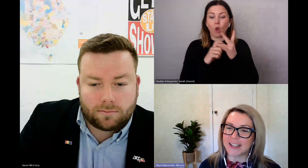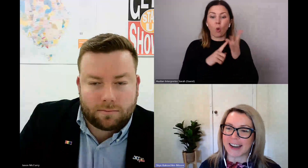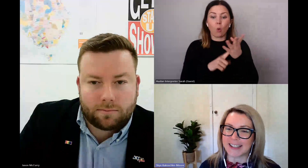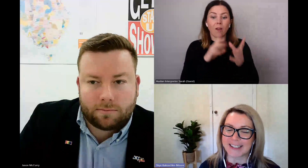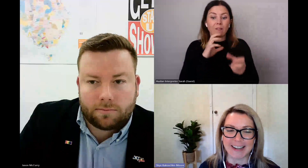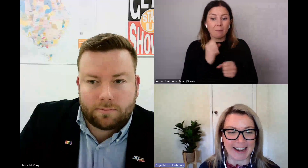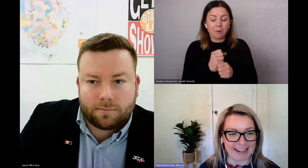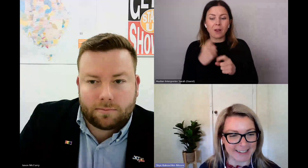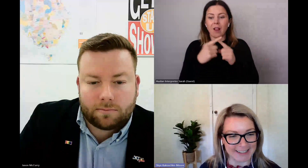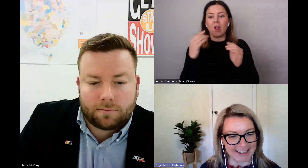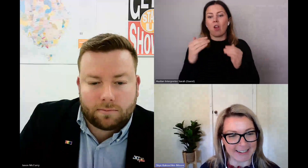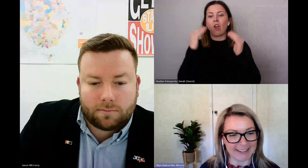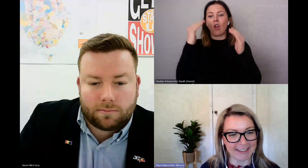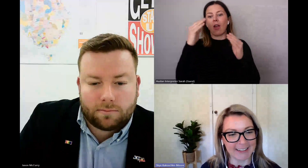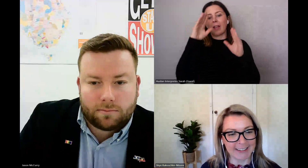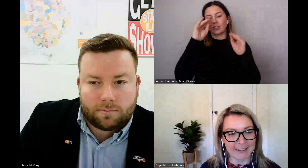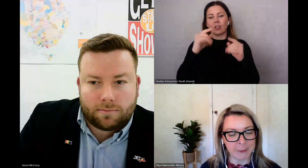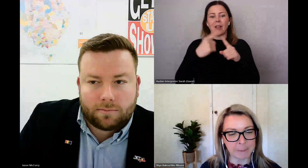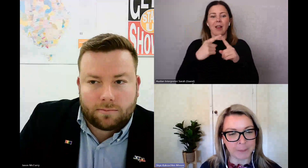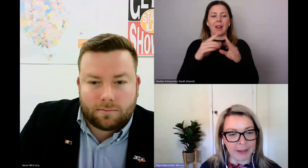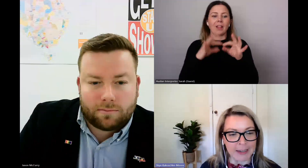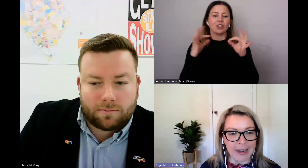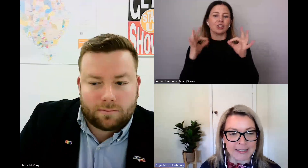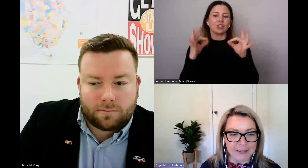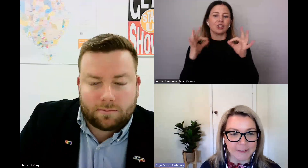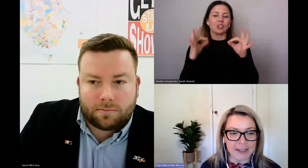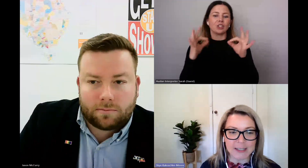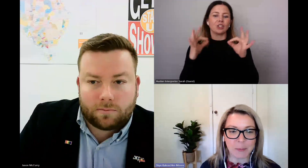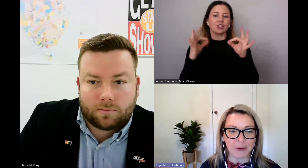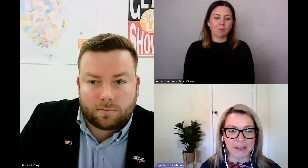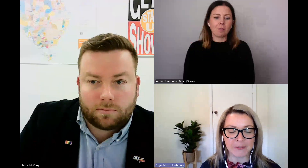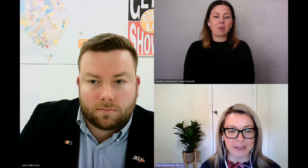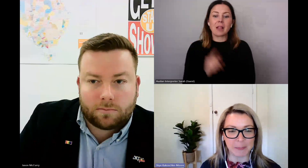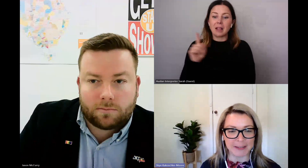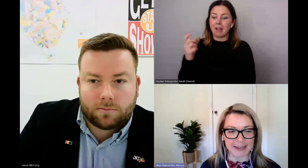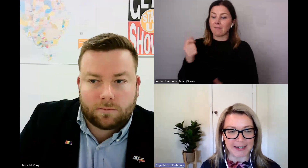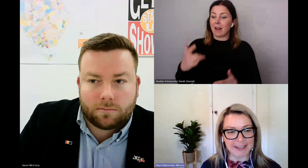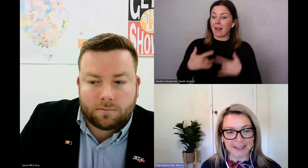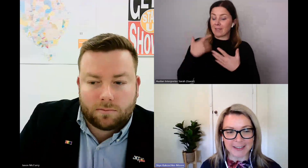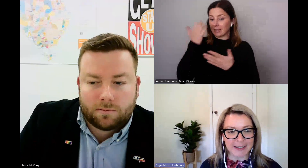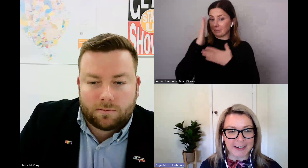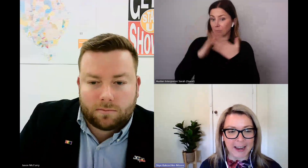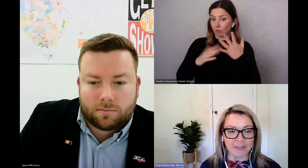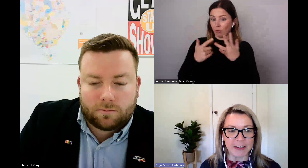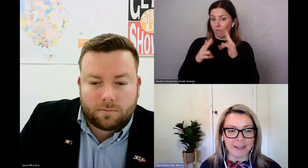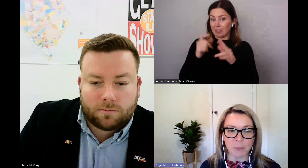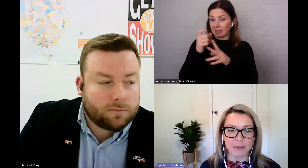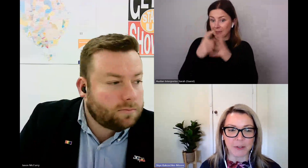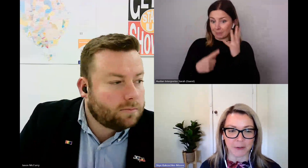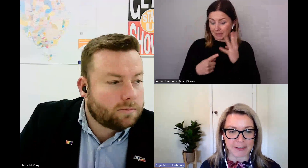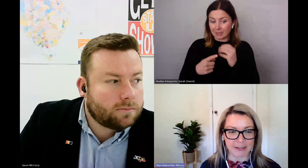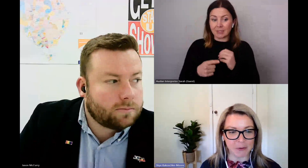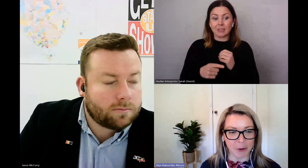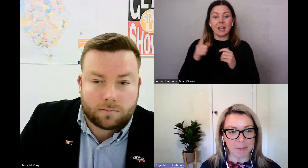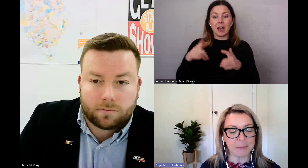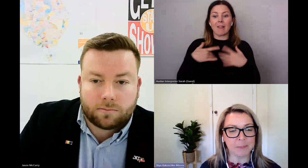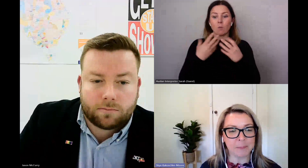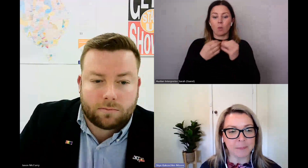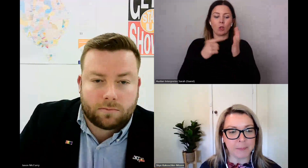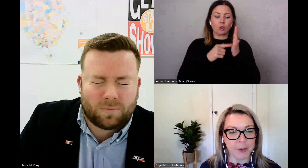education and agency he has lived experience of disability having lived with Tourette Syndrome,